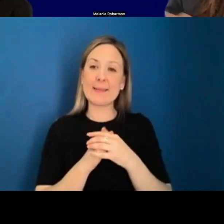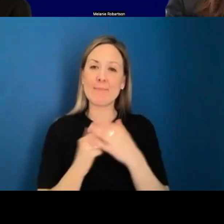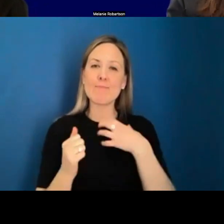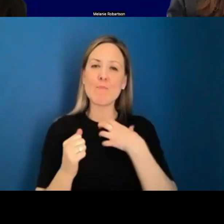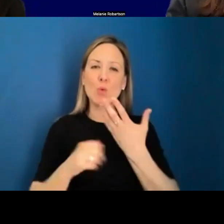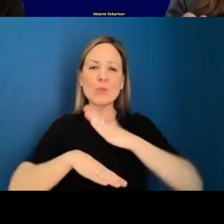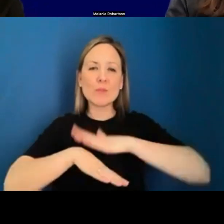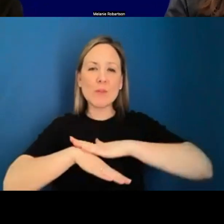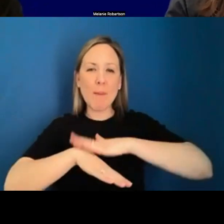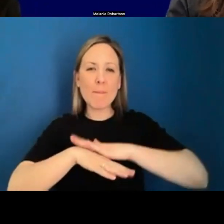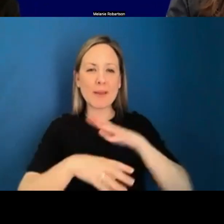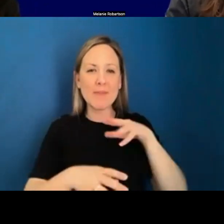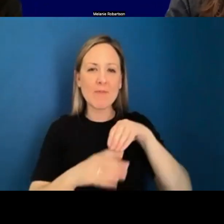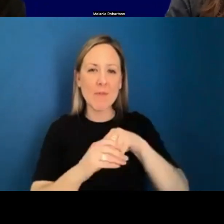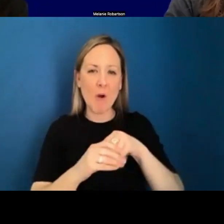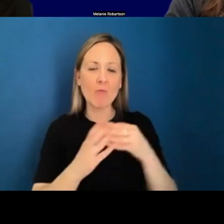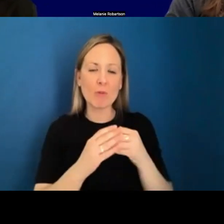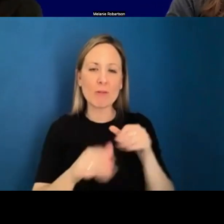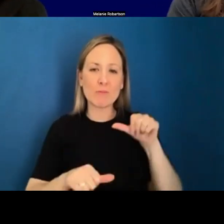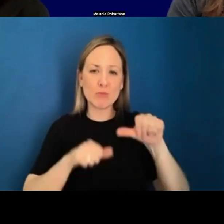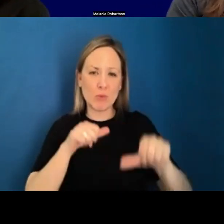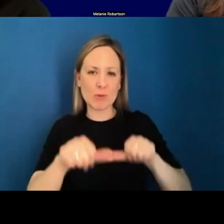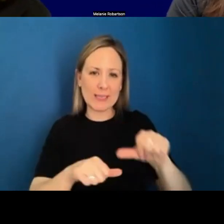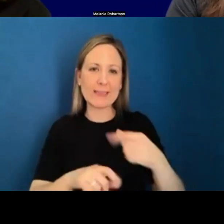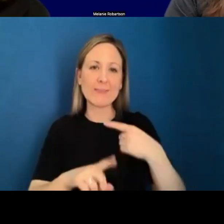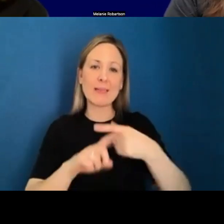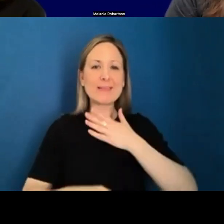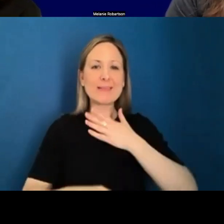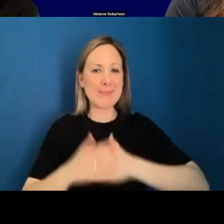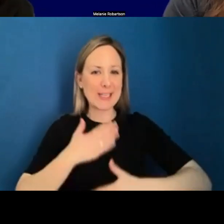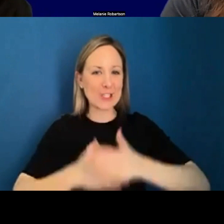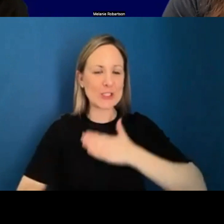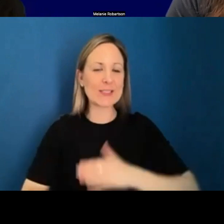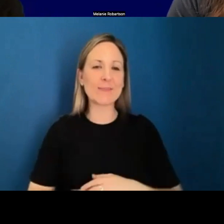involved in that process and patience. MELISSA: A lot more time and preparation